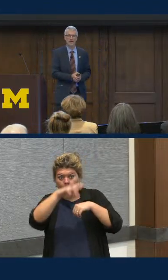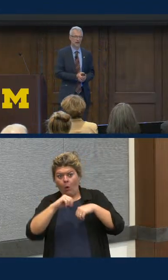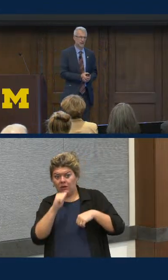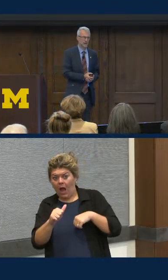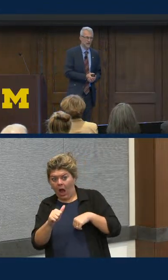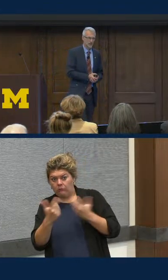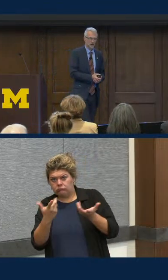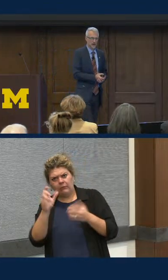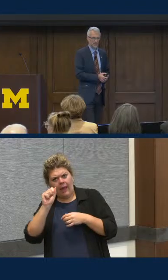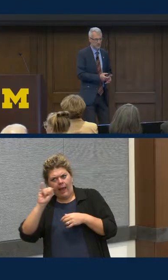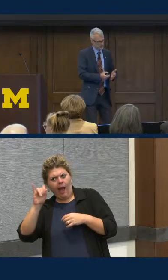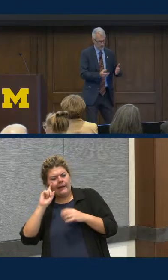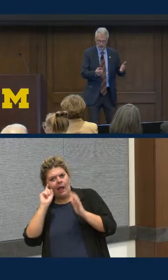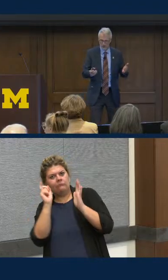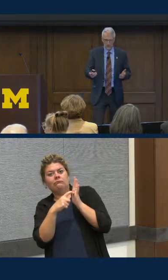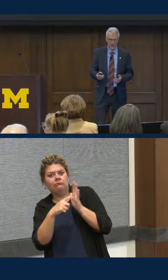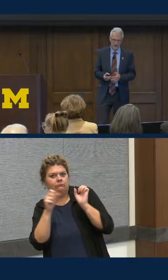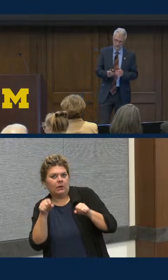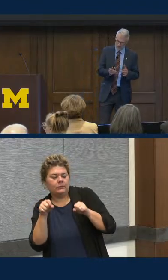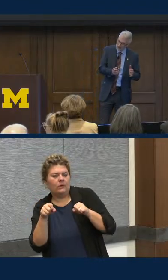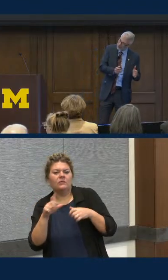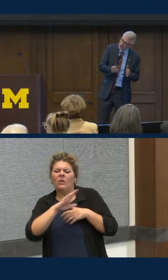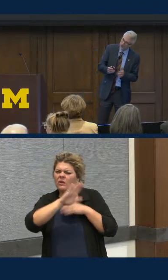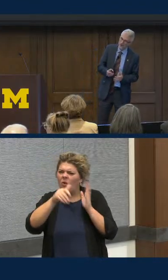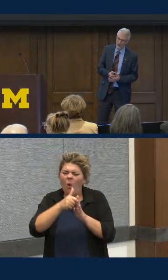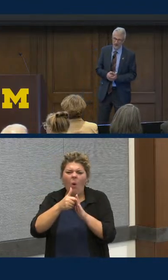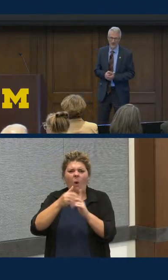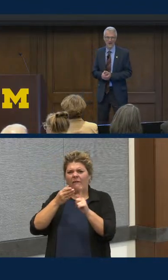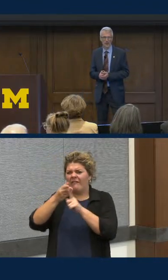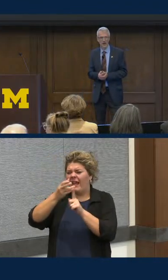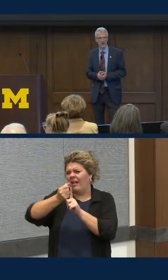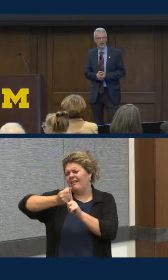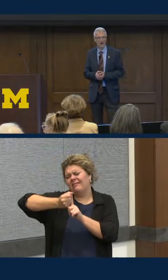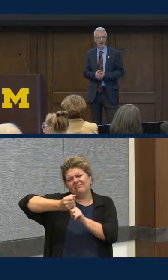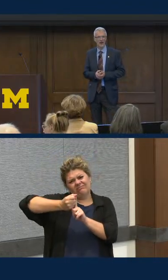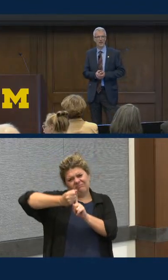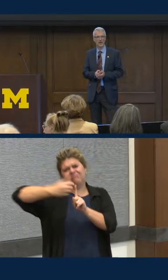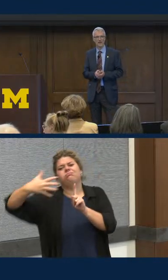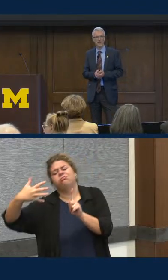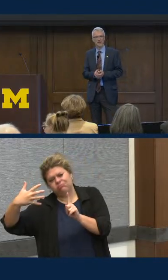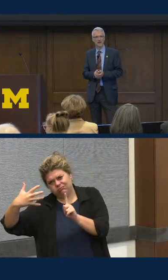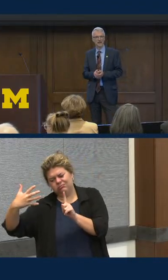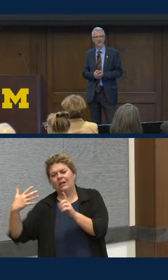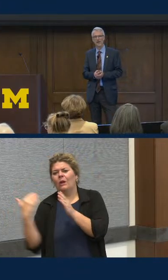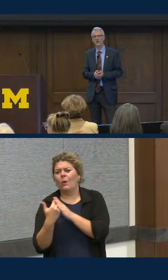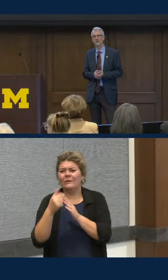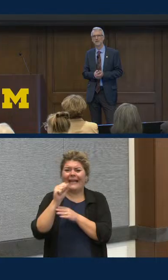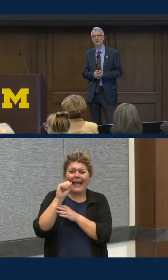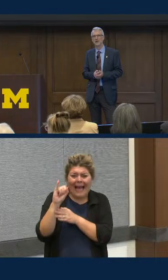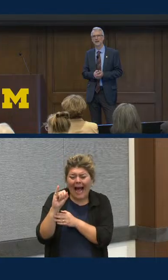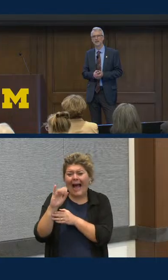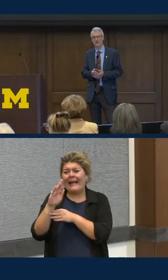there is a whole field even closer to mine now on AI based